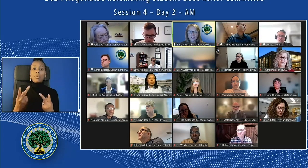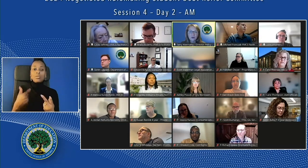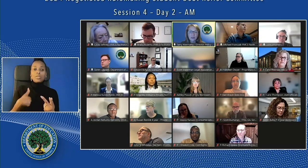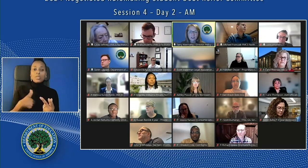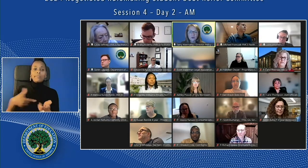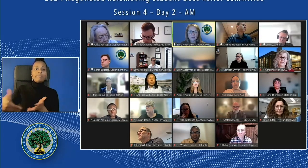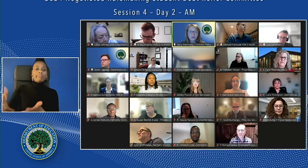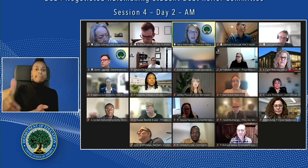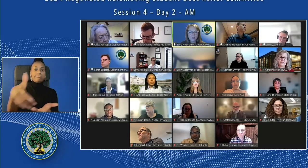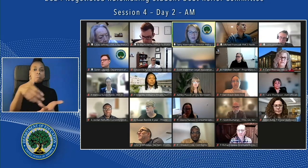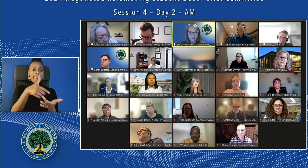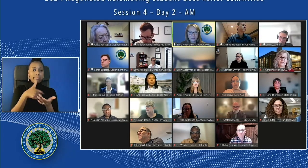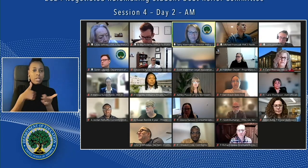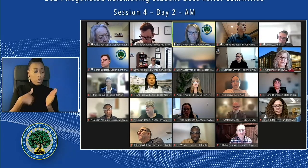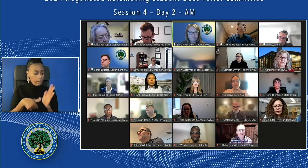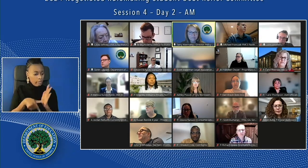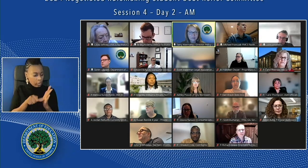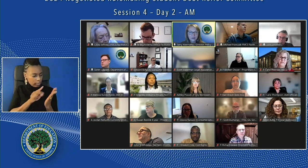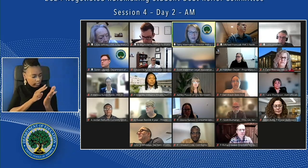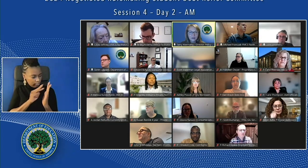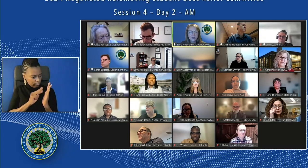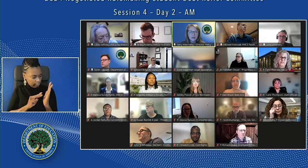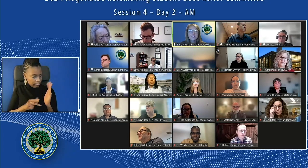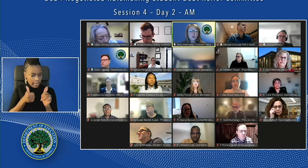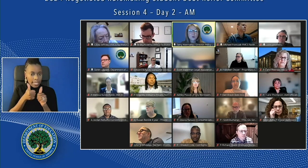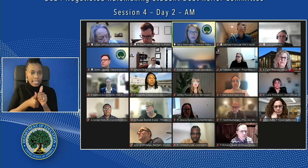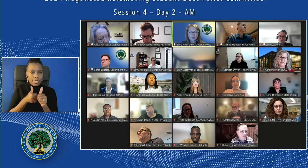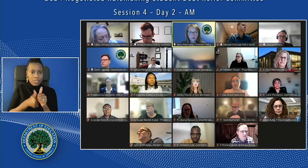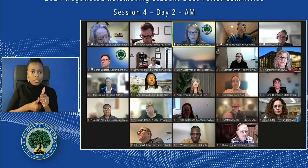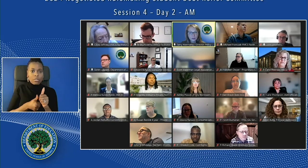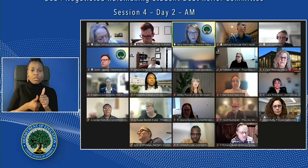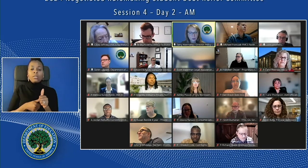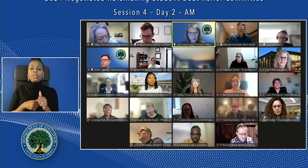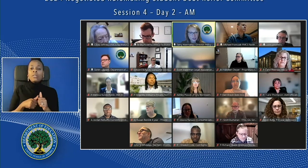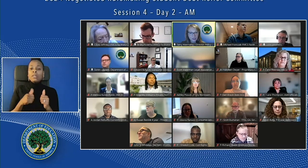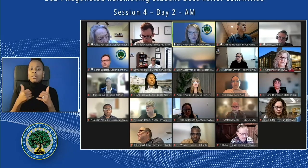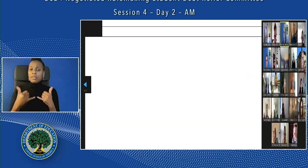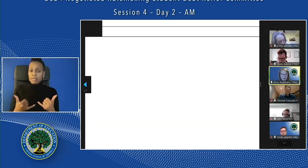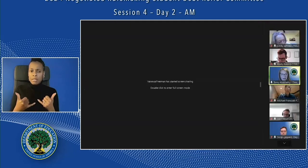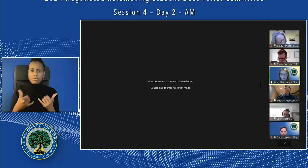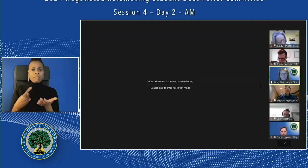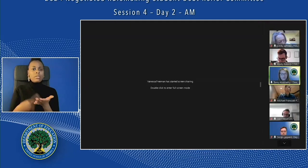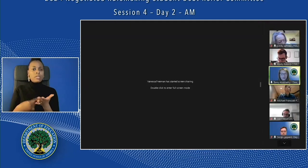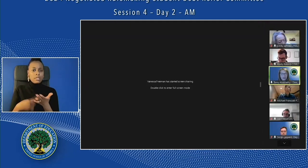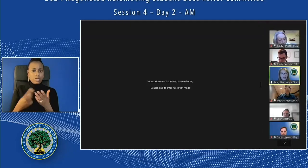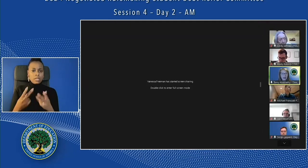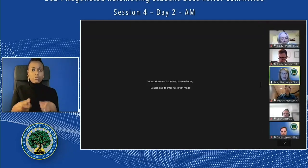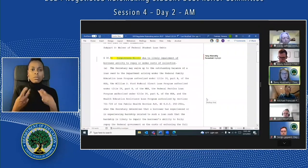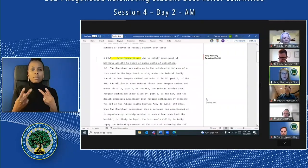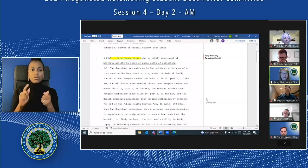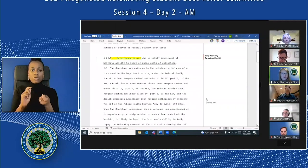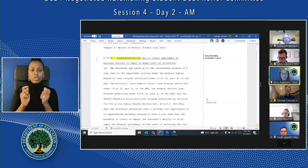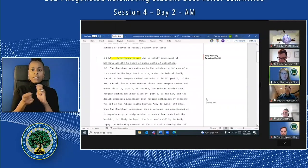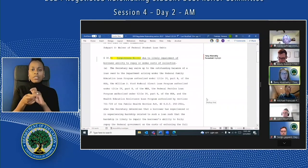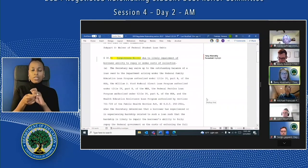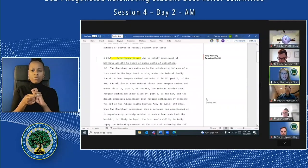considered each one very carefully. Let us walk through those proposed changes now and as we go through them, I want to